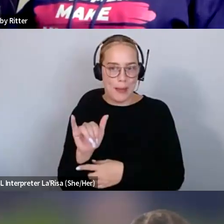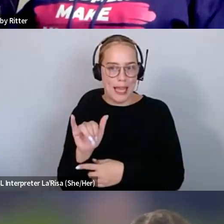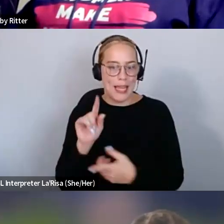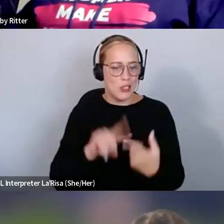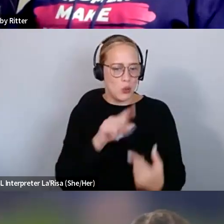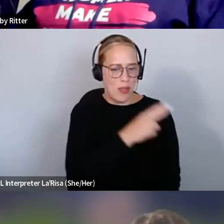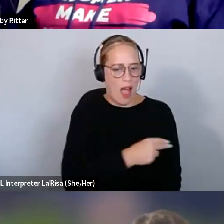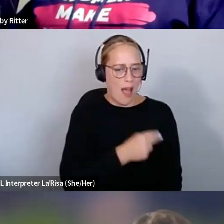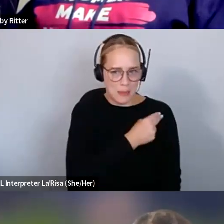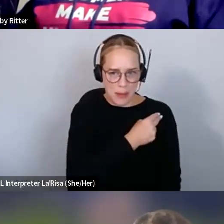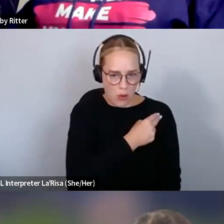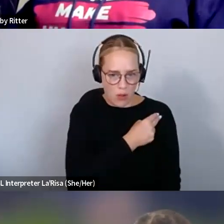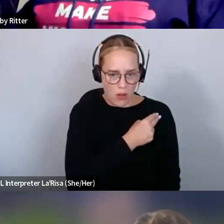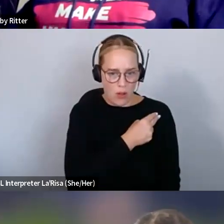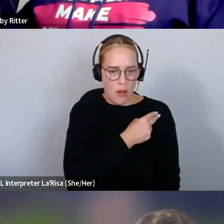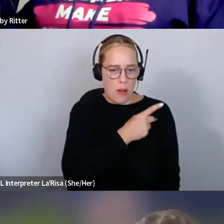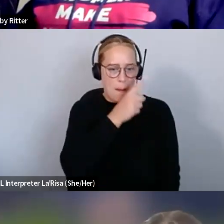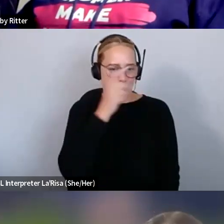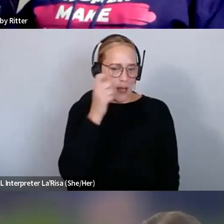they can't bring Kirby to the field placement at the hospital because the